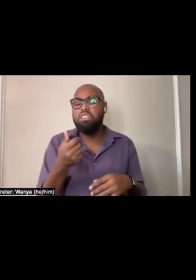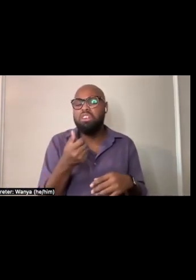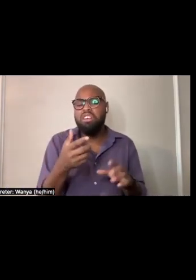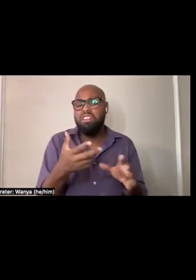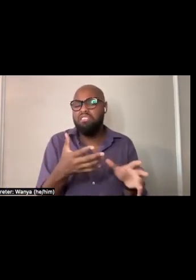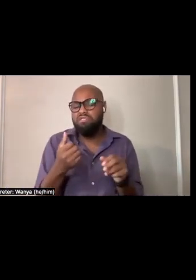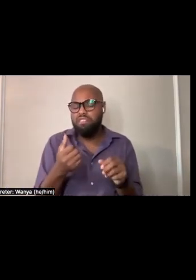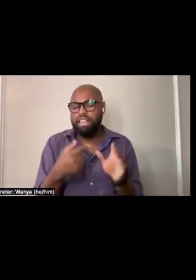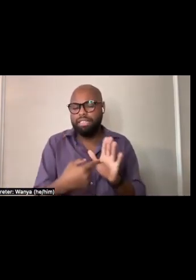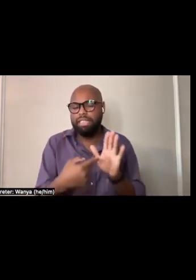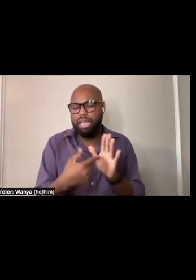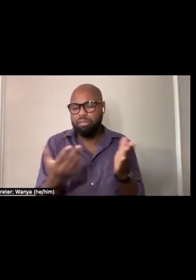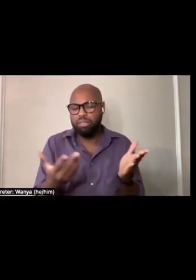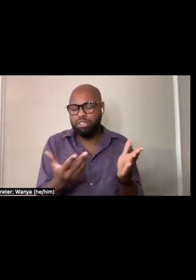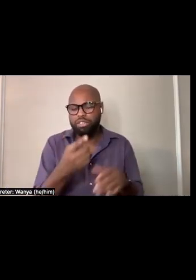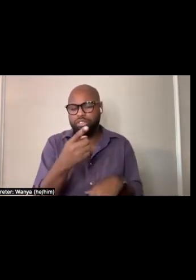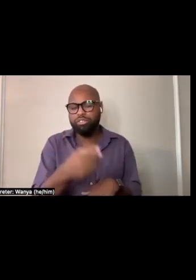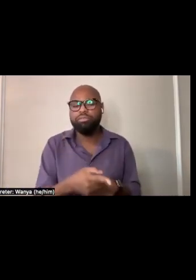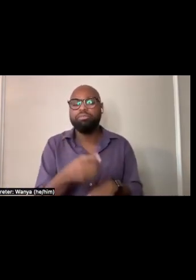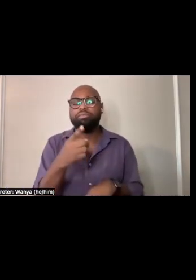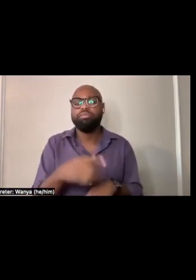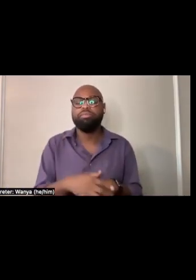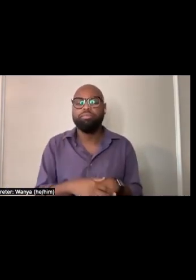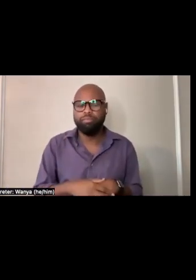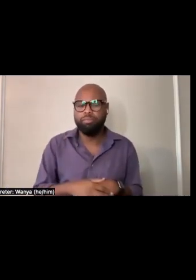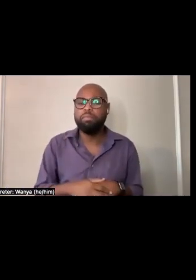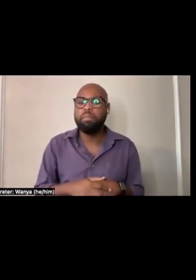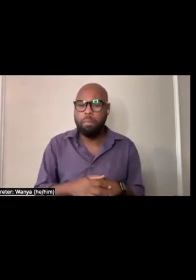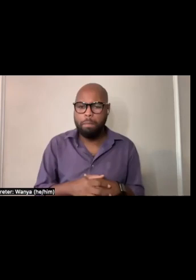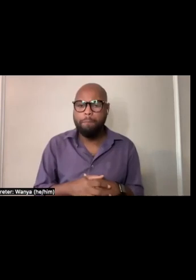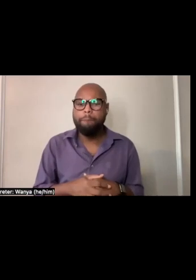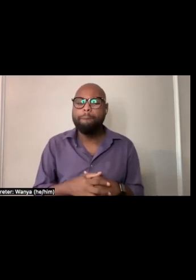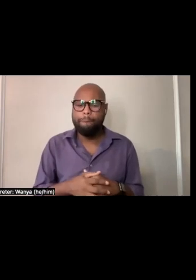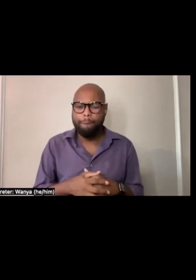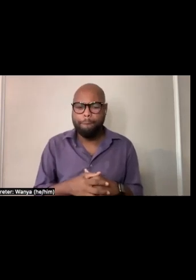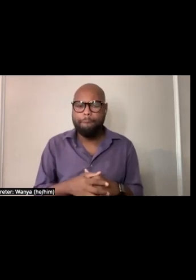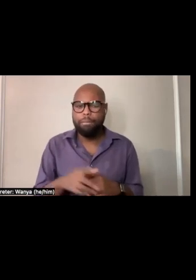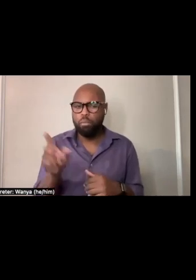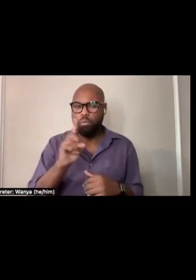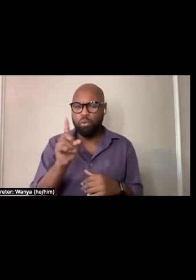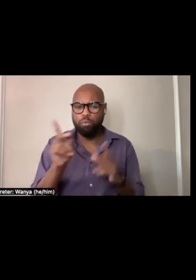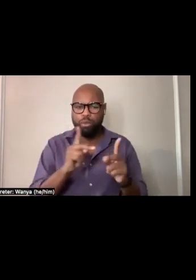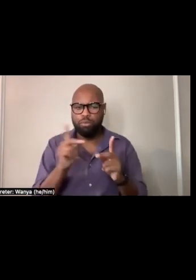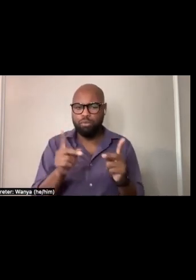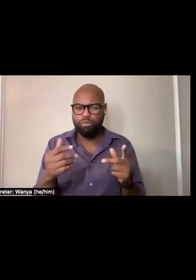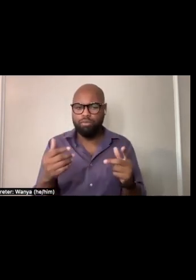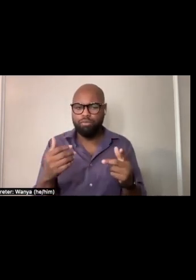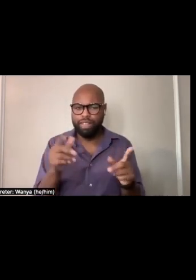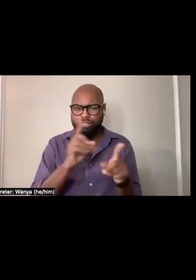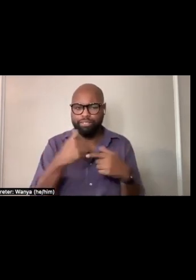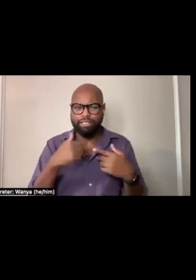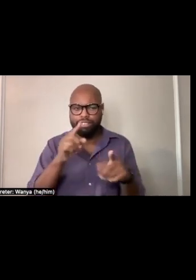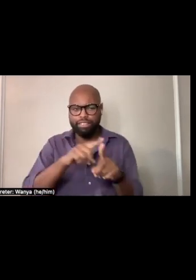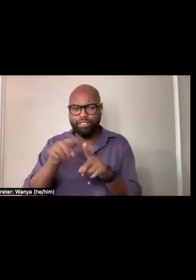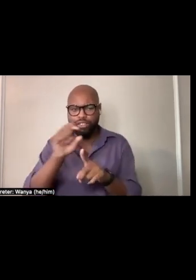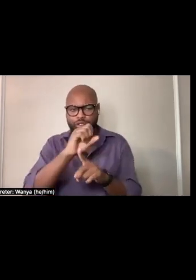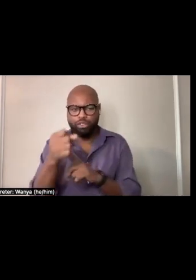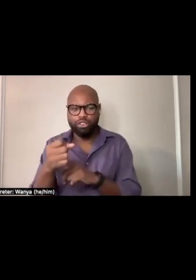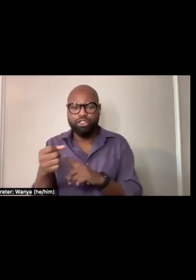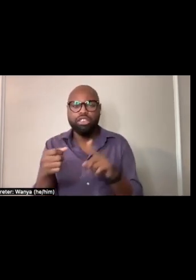Just to illustrate the situations that people found themselves in. This is a quote from an interview